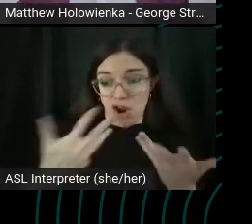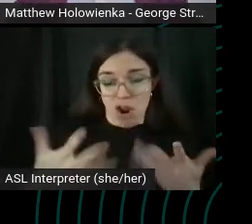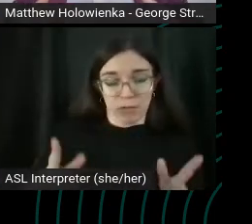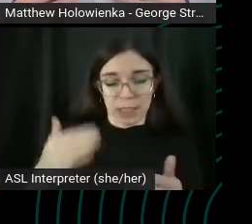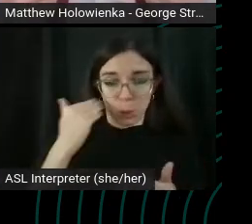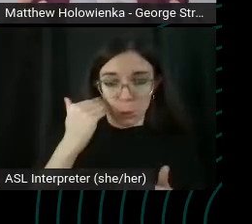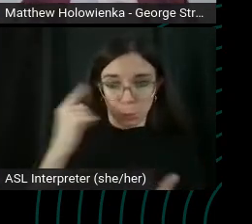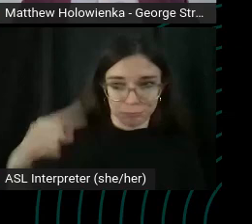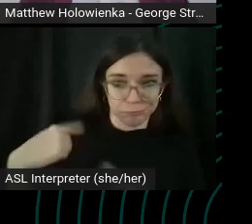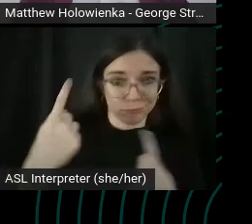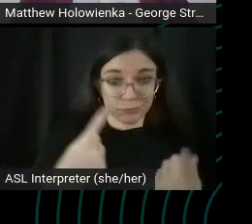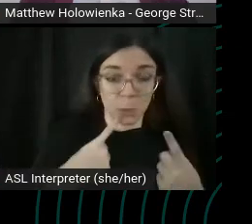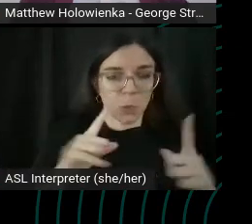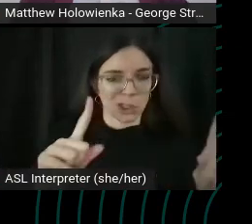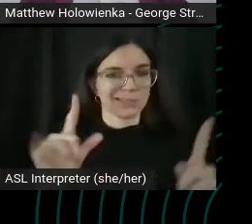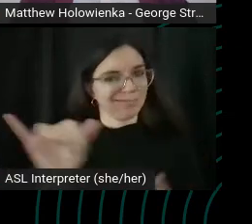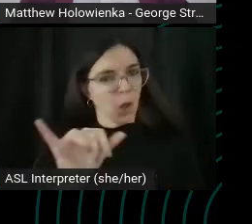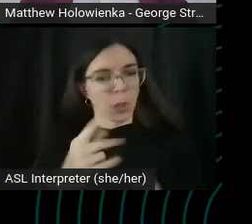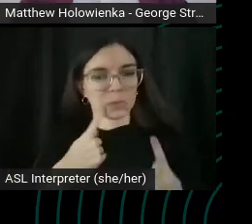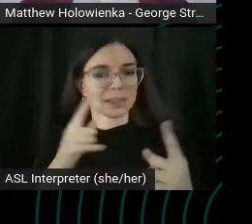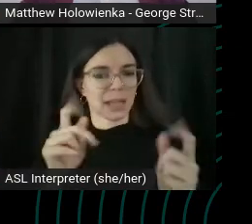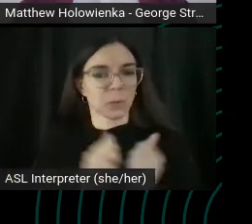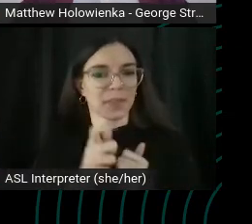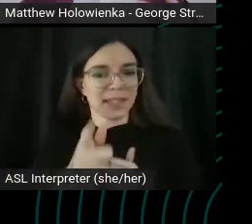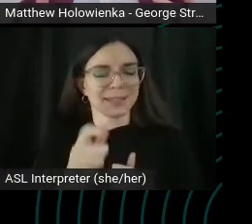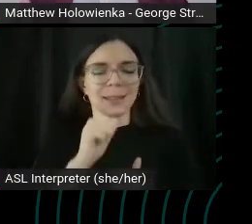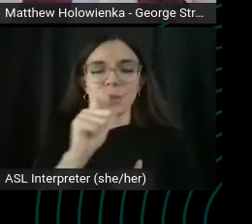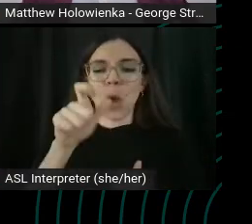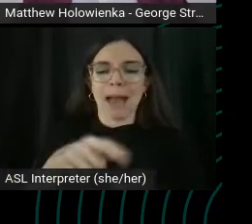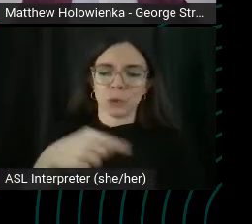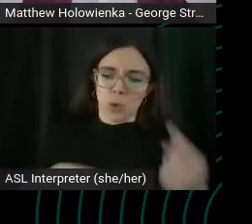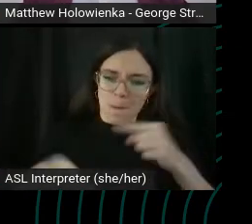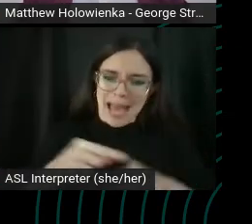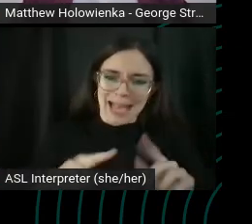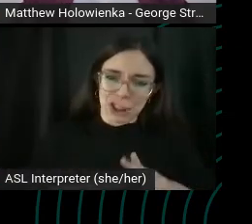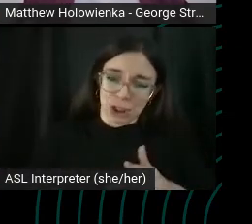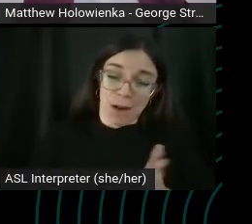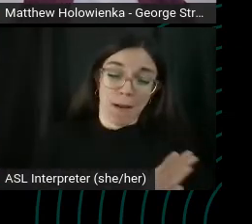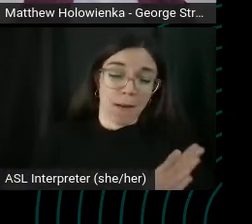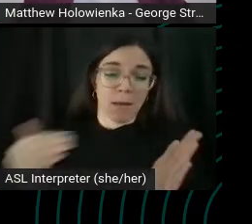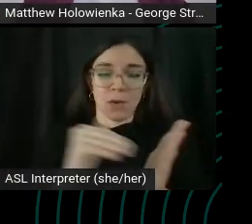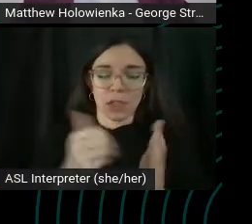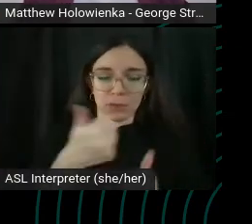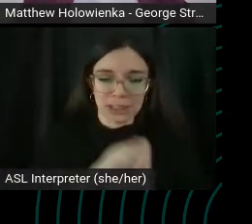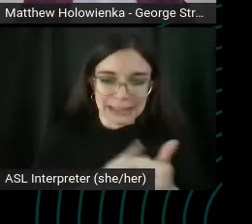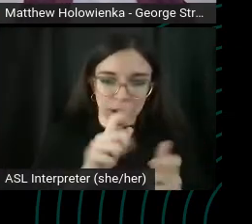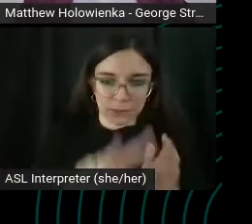So you don't have to go back to the drawing board every time you start over, you can adapt your video arsenal to work in new ways and different tones,